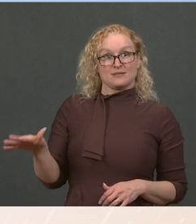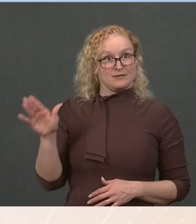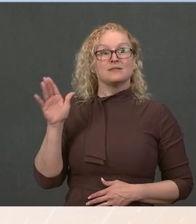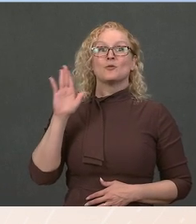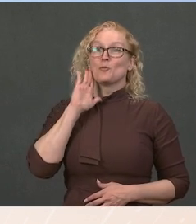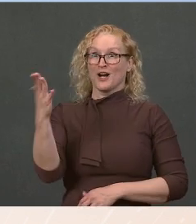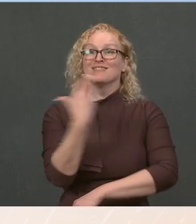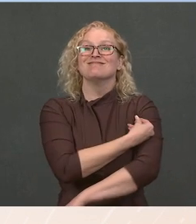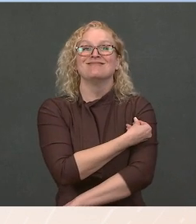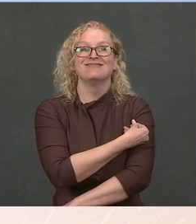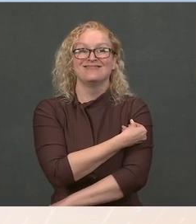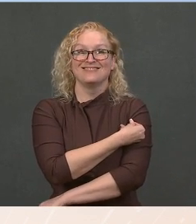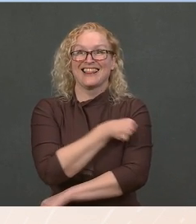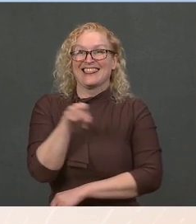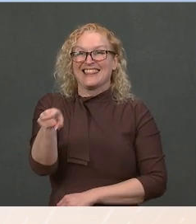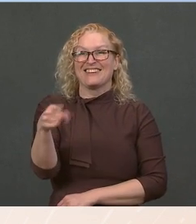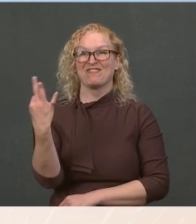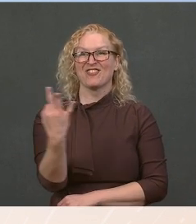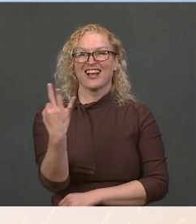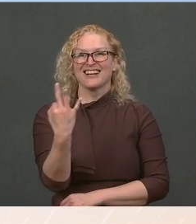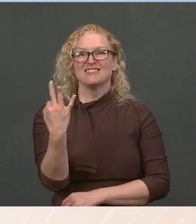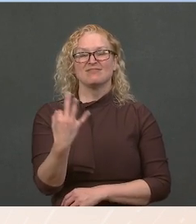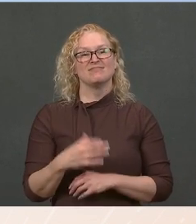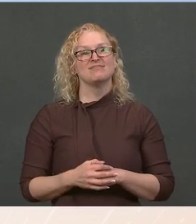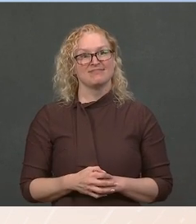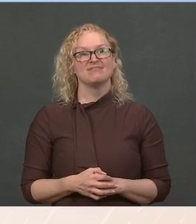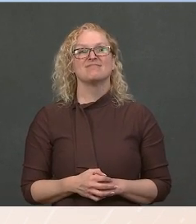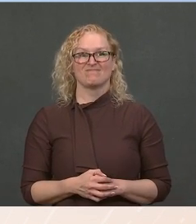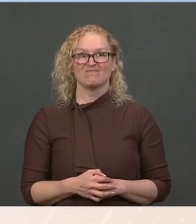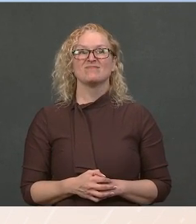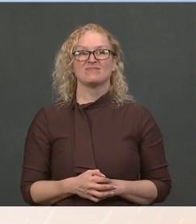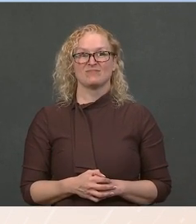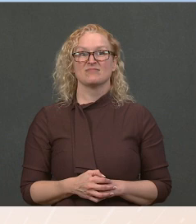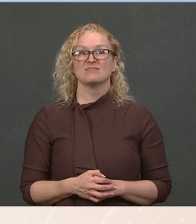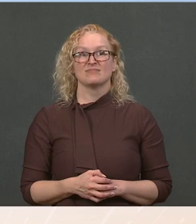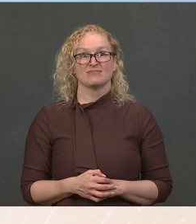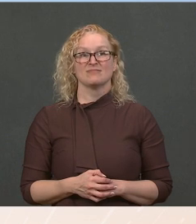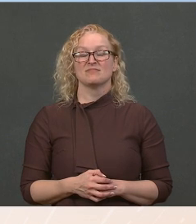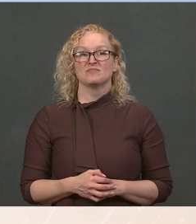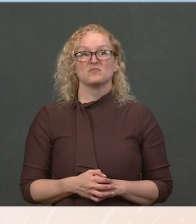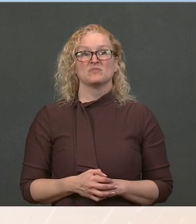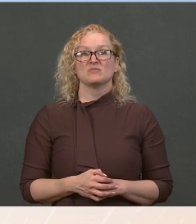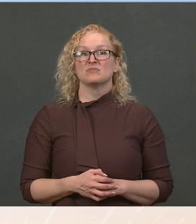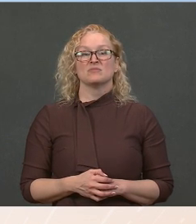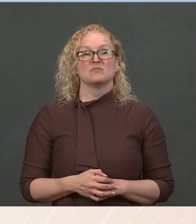And I thank the team -- the awesome team for putting a plan in place to making that happen.